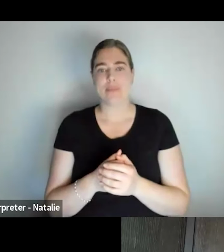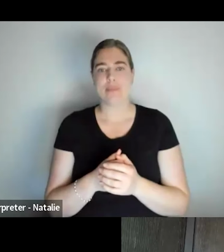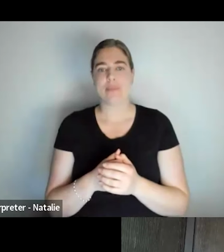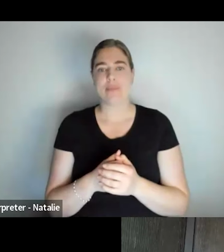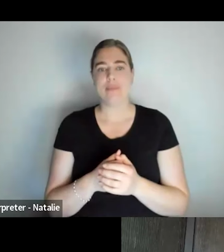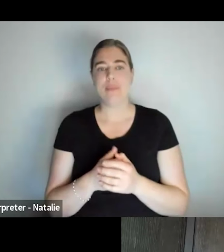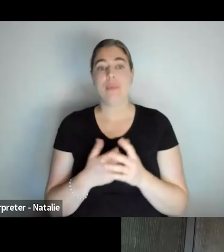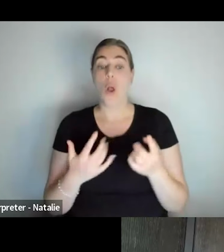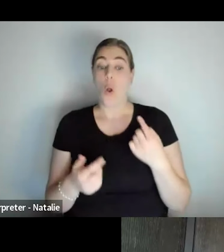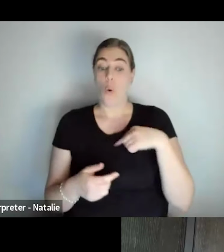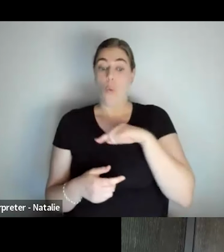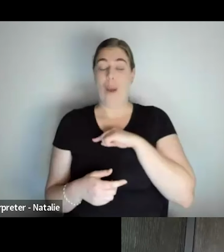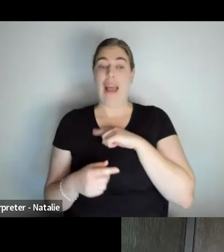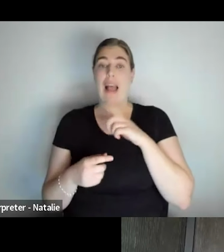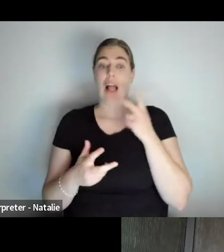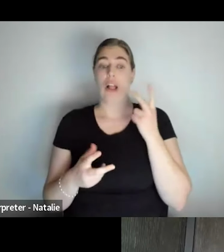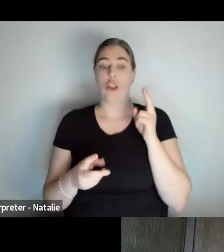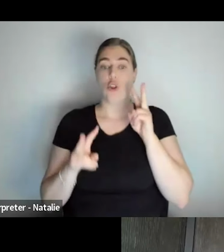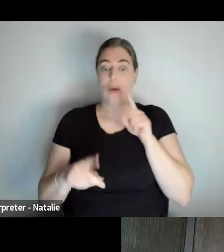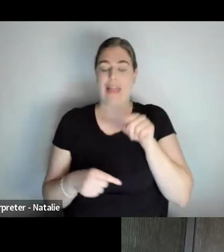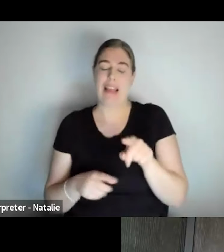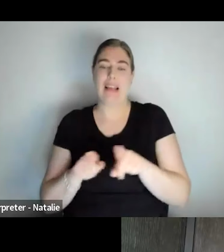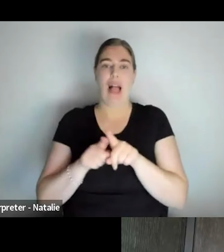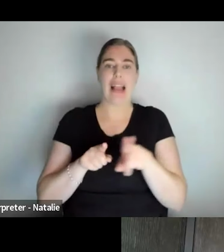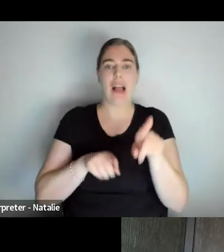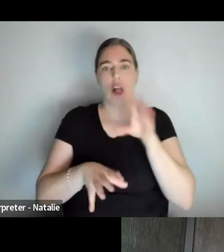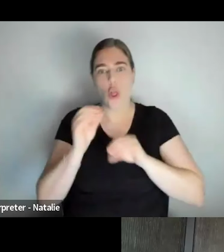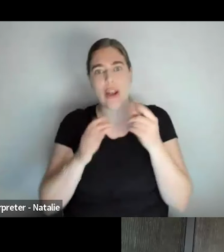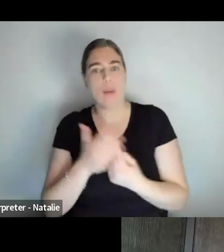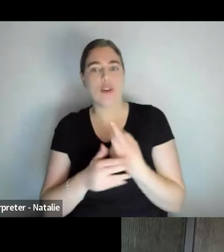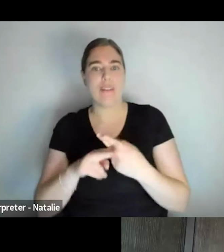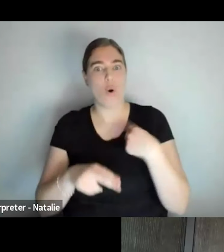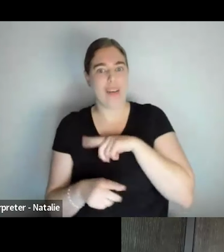a learning opportunity for our agency as well, in the sense of, what can we learn about the way the